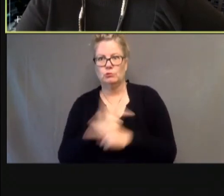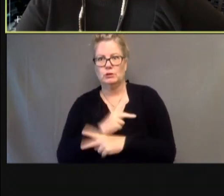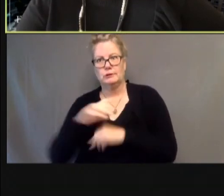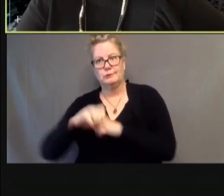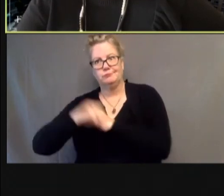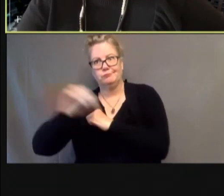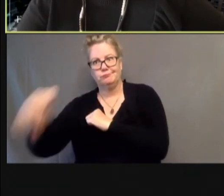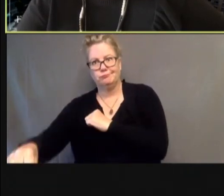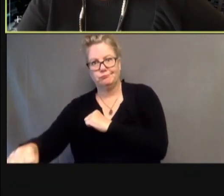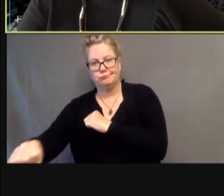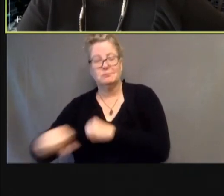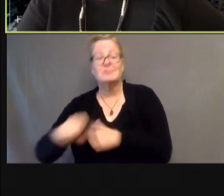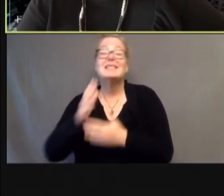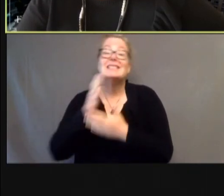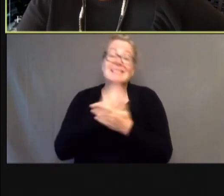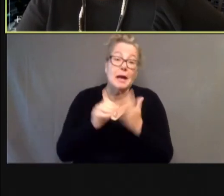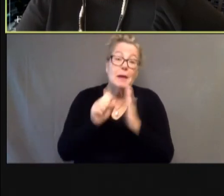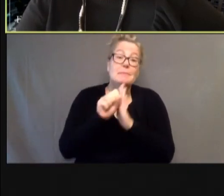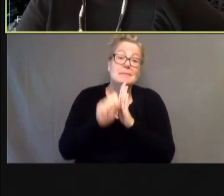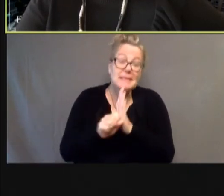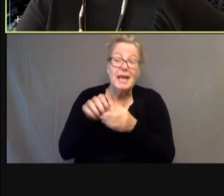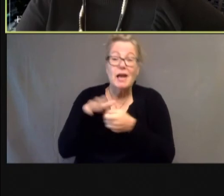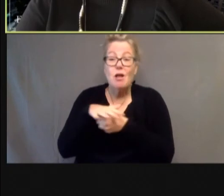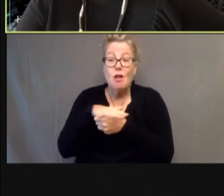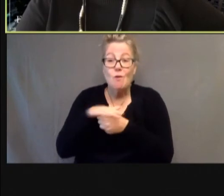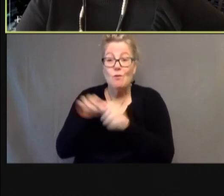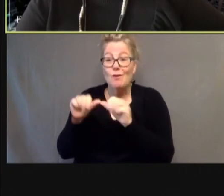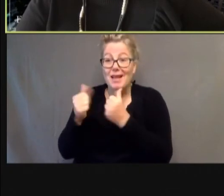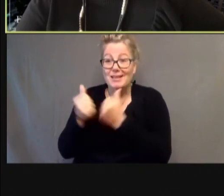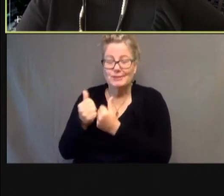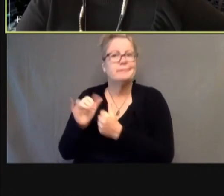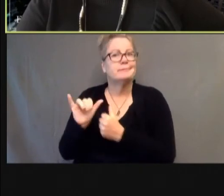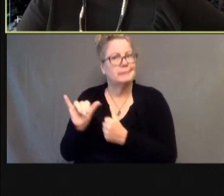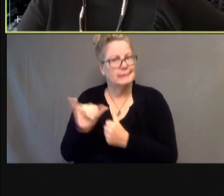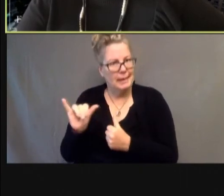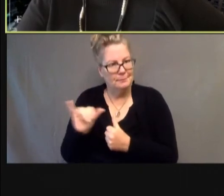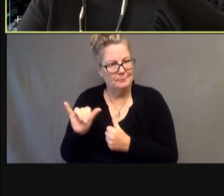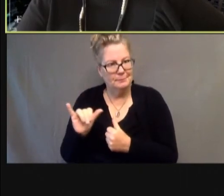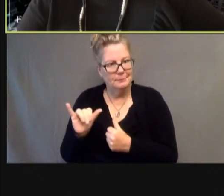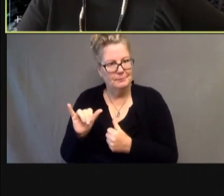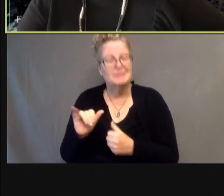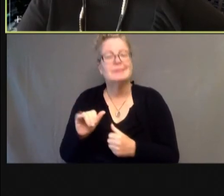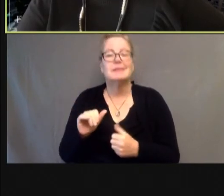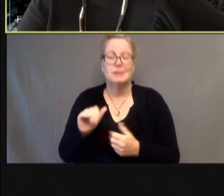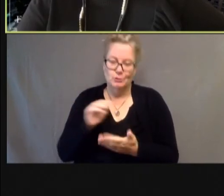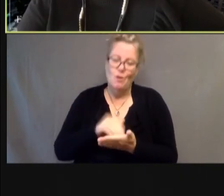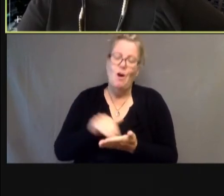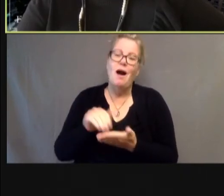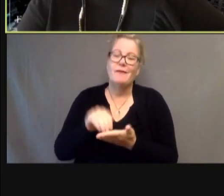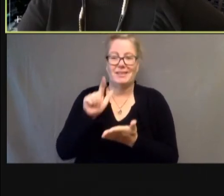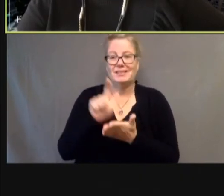for some state and local agencies. And this is why attorneys, whether private practice